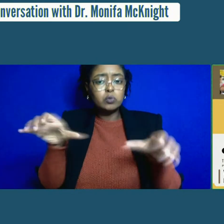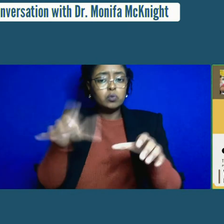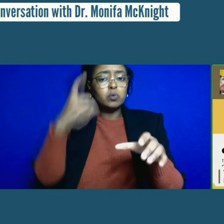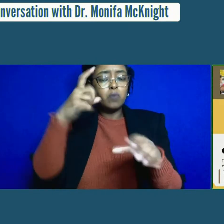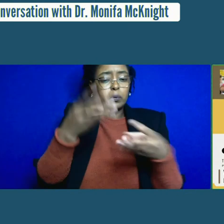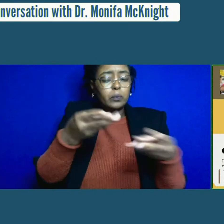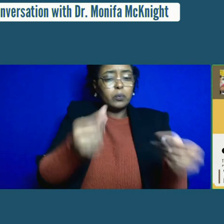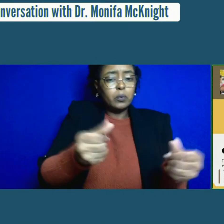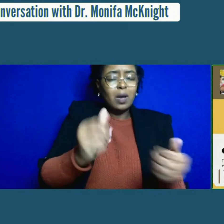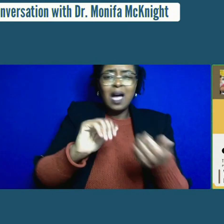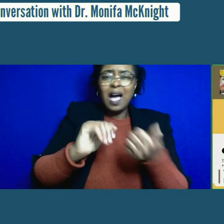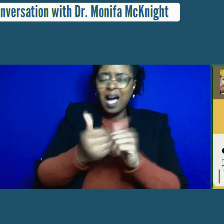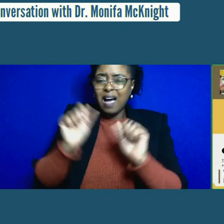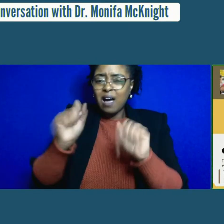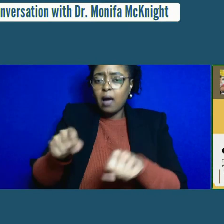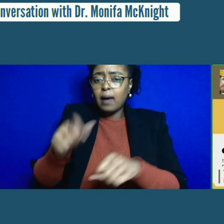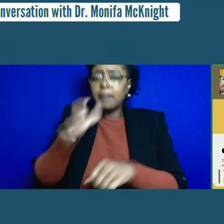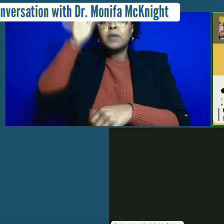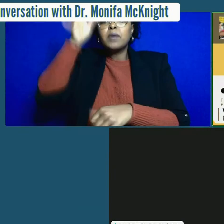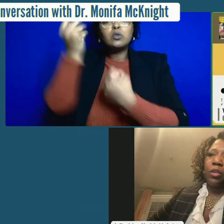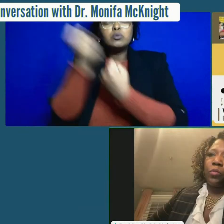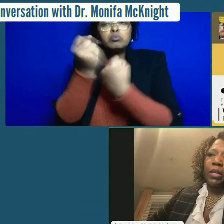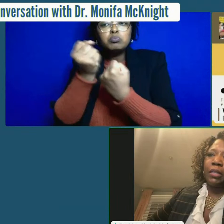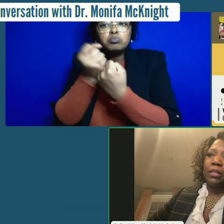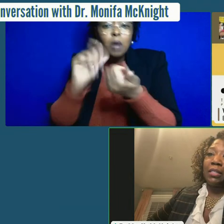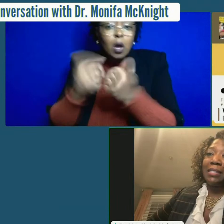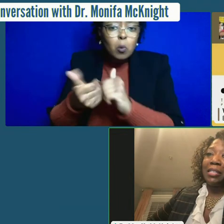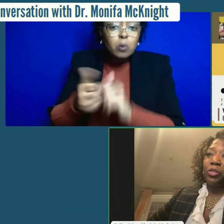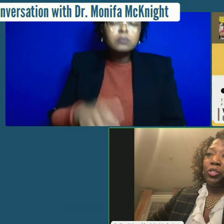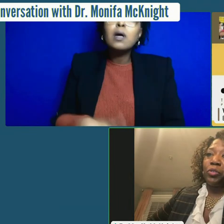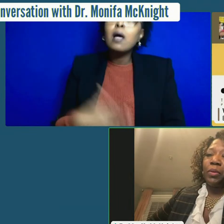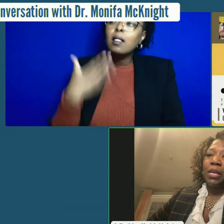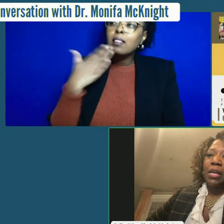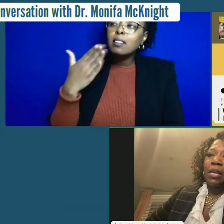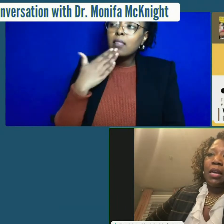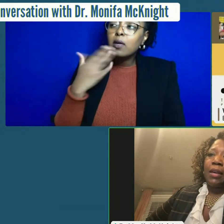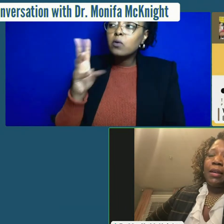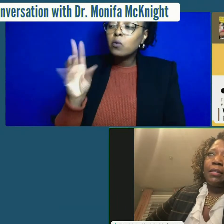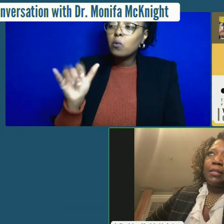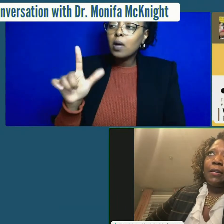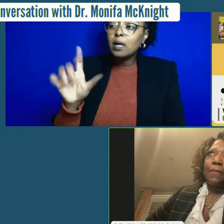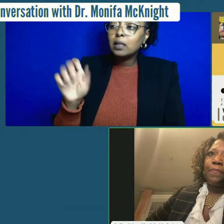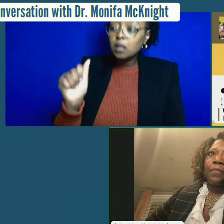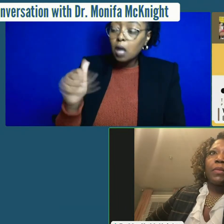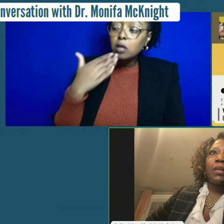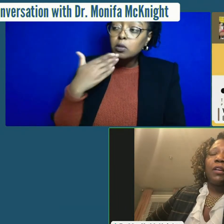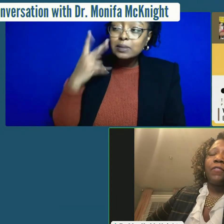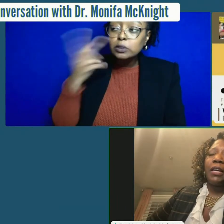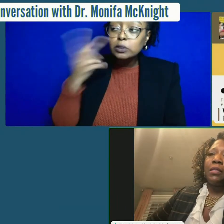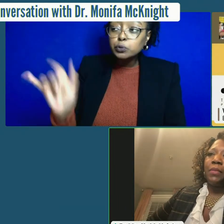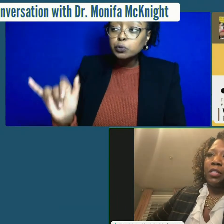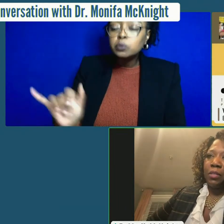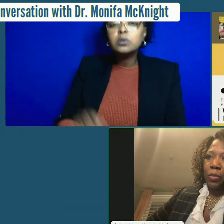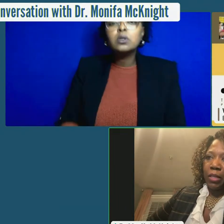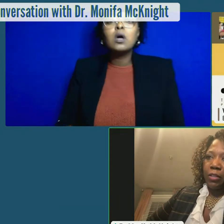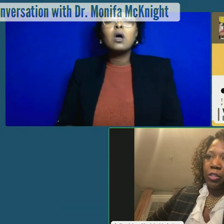M.C.P.S. doing about it? And how can parents and caregivers